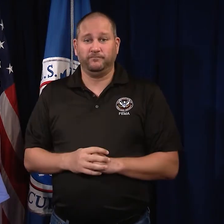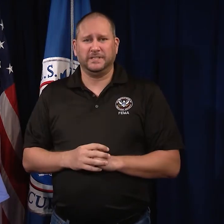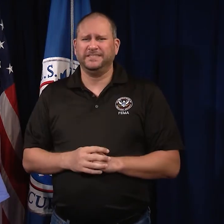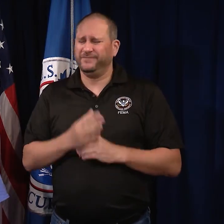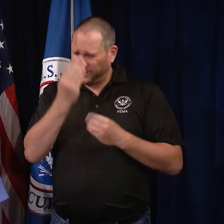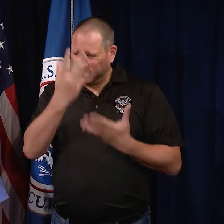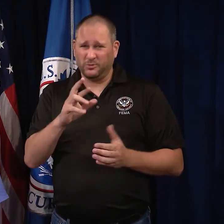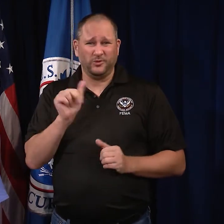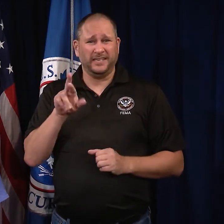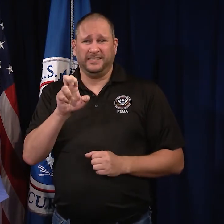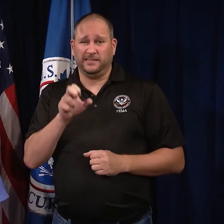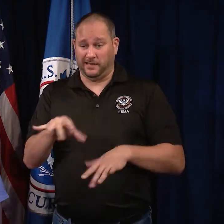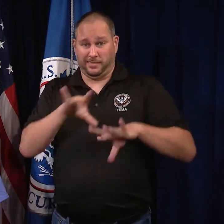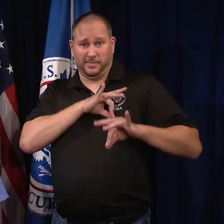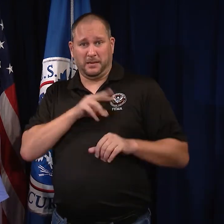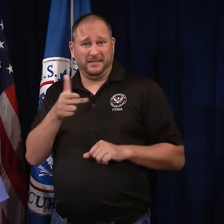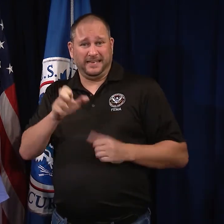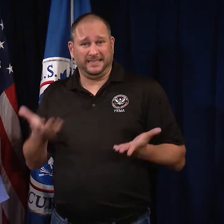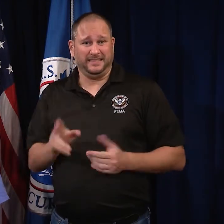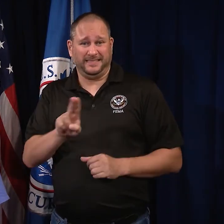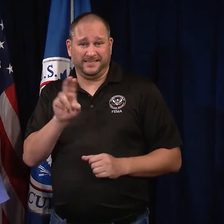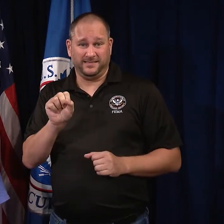It is rare to get the plague here in the United States,